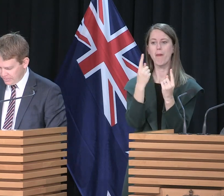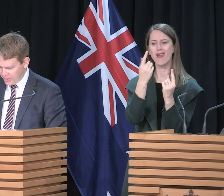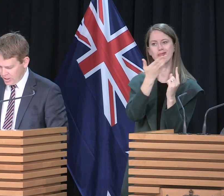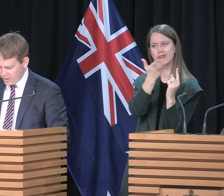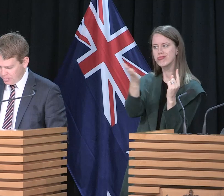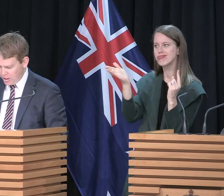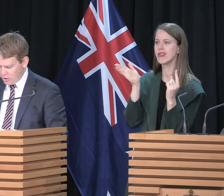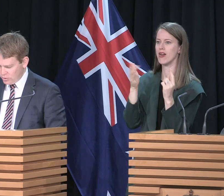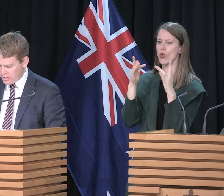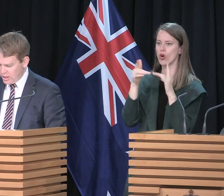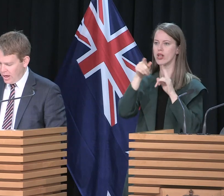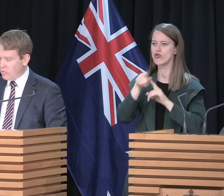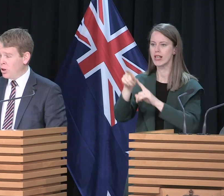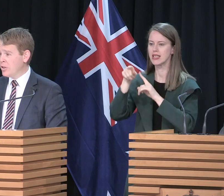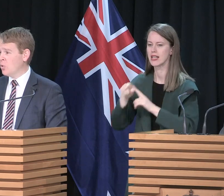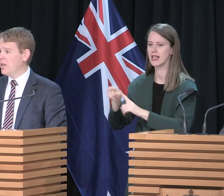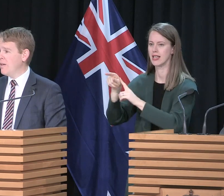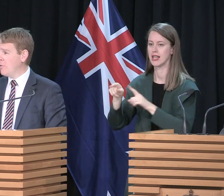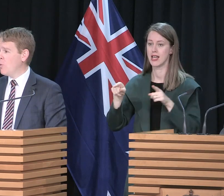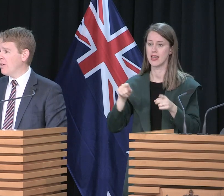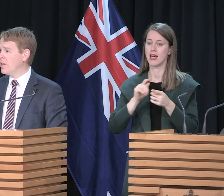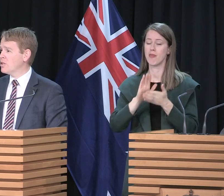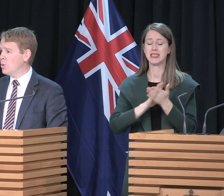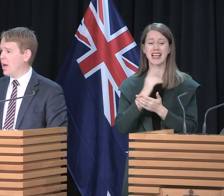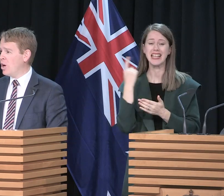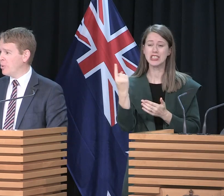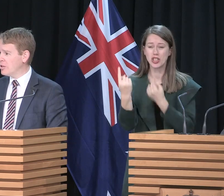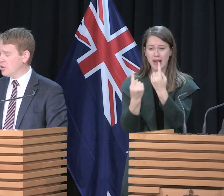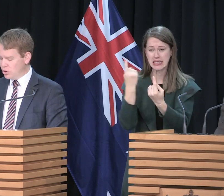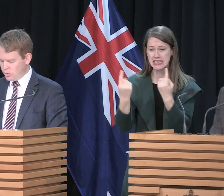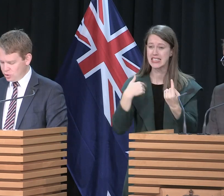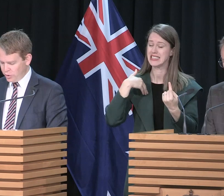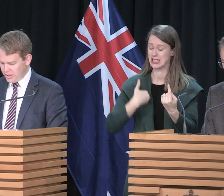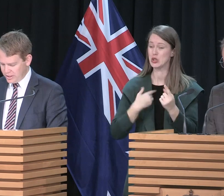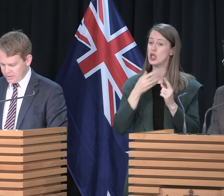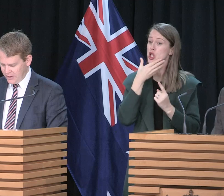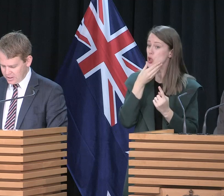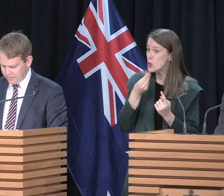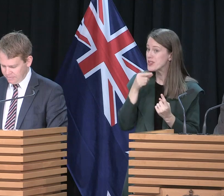that the app is one part of a whole system of contact-tracing that's been